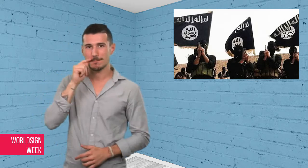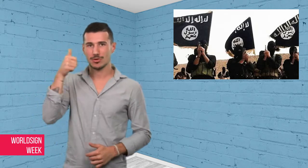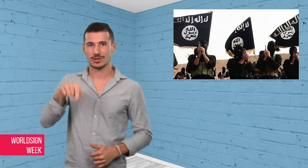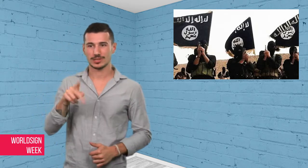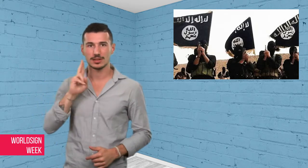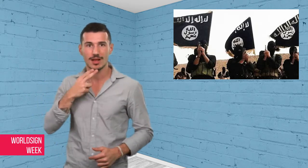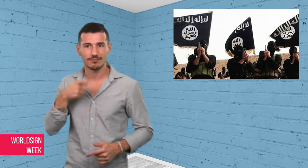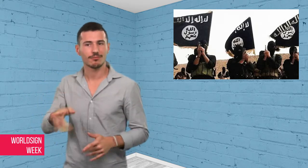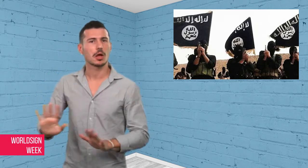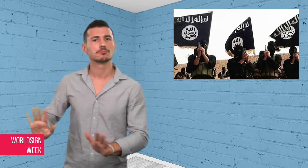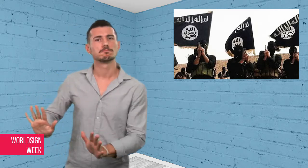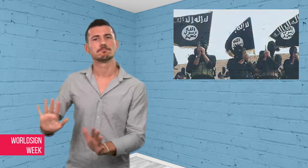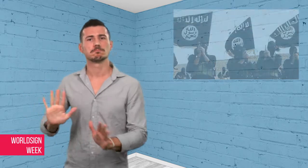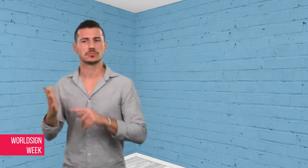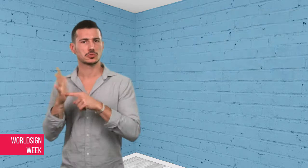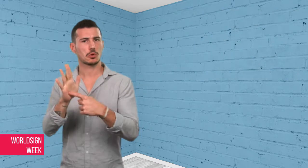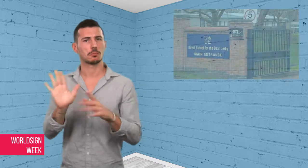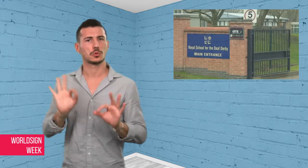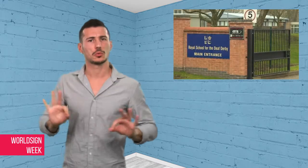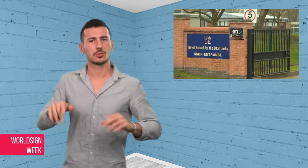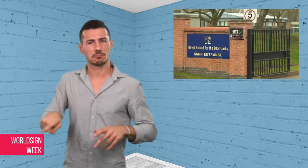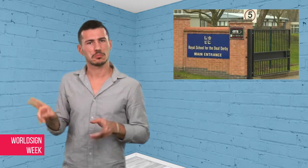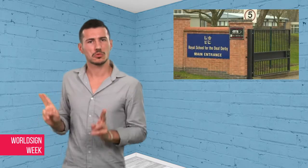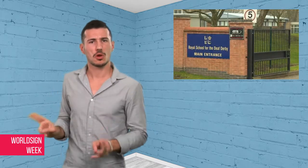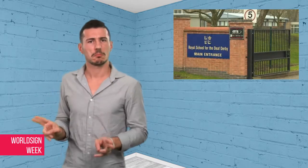started to develop balance issues.